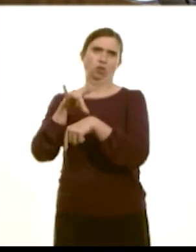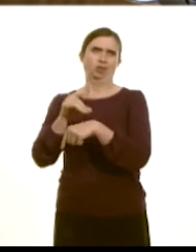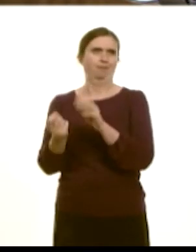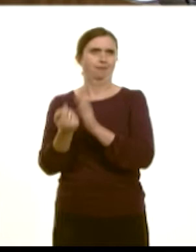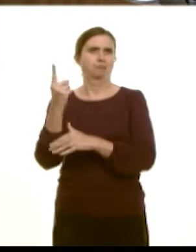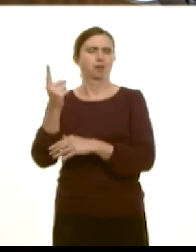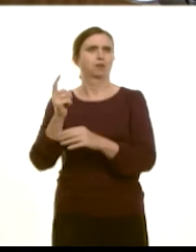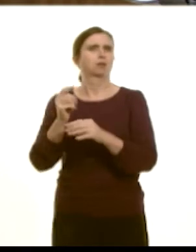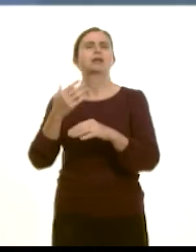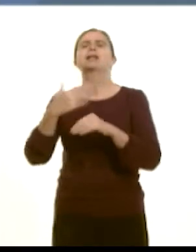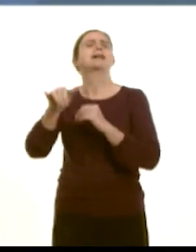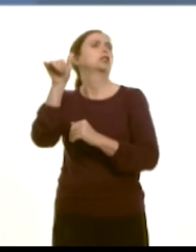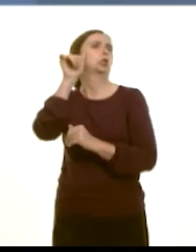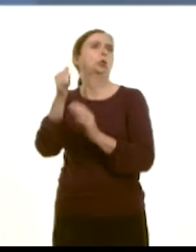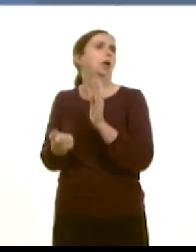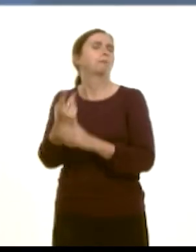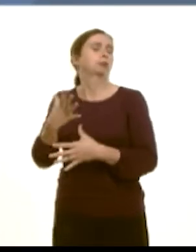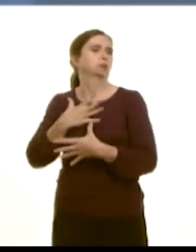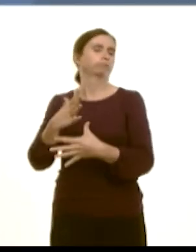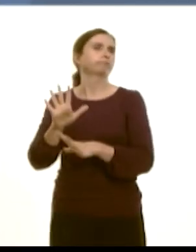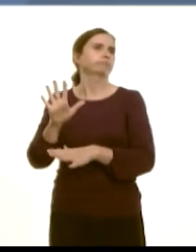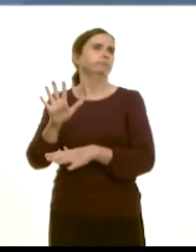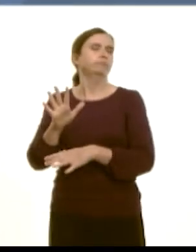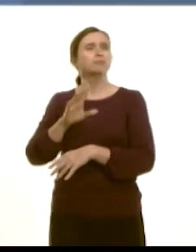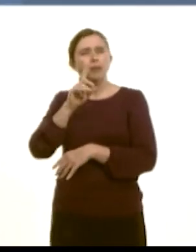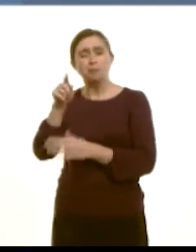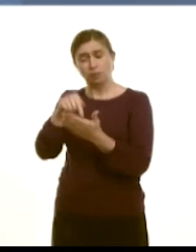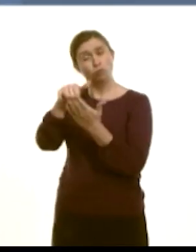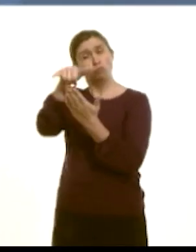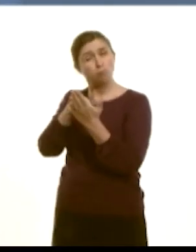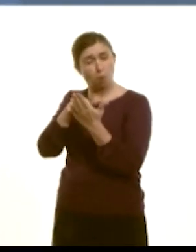no-one can foresee, but, ultimately, when you look at this report, which the board itself